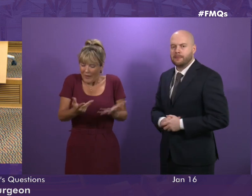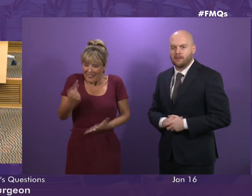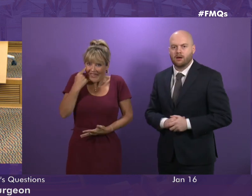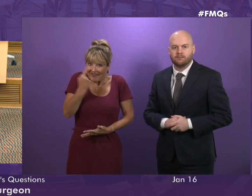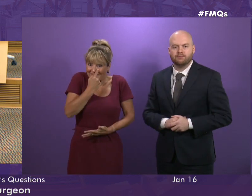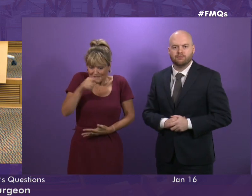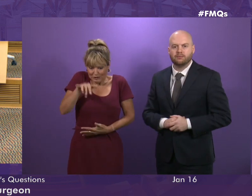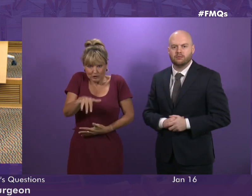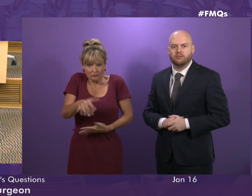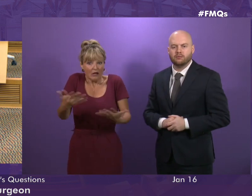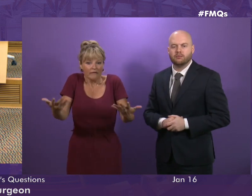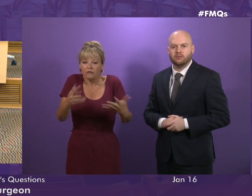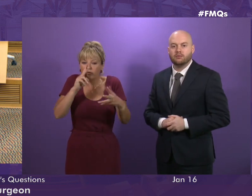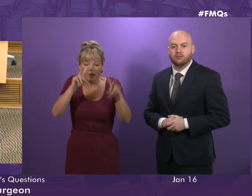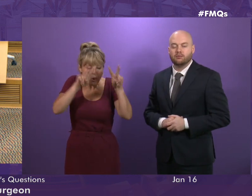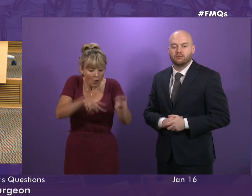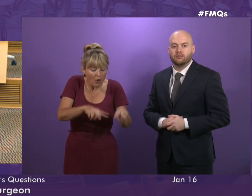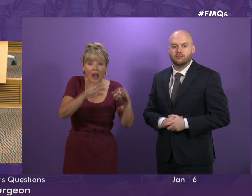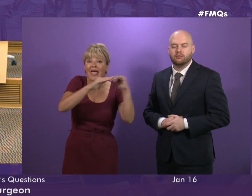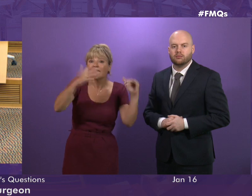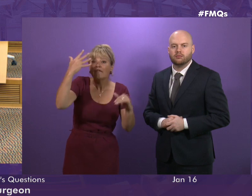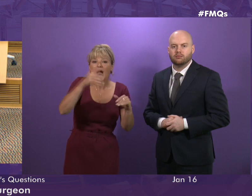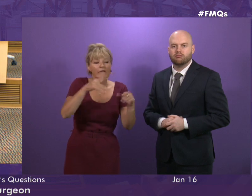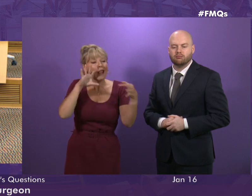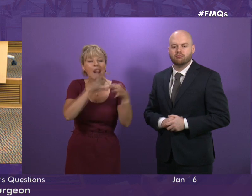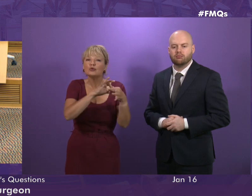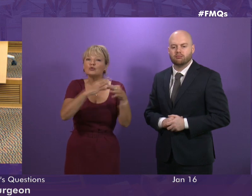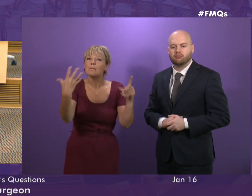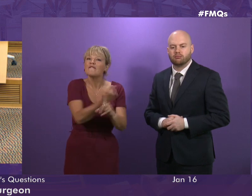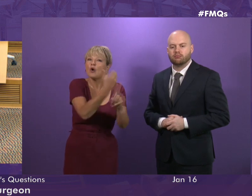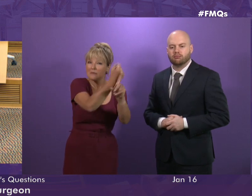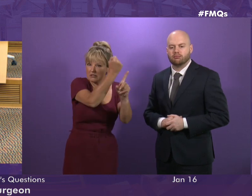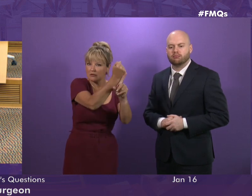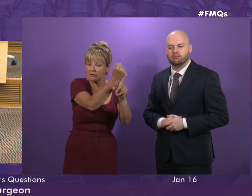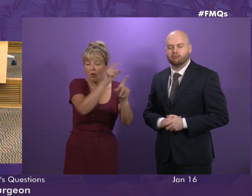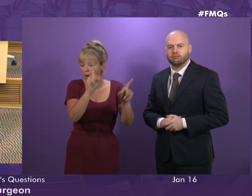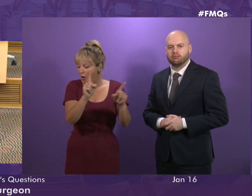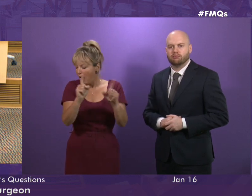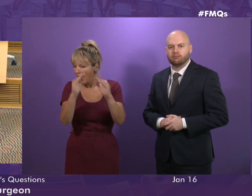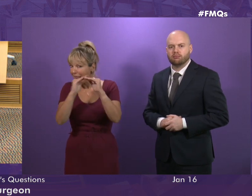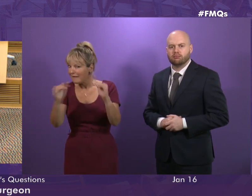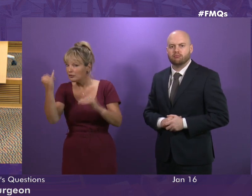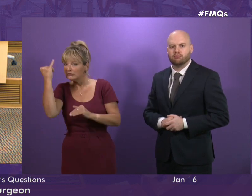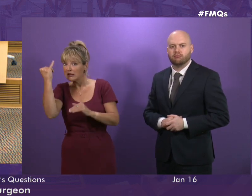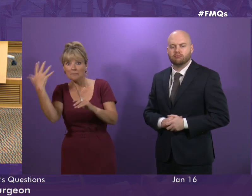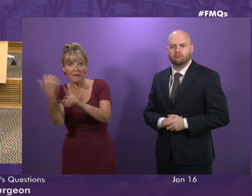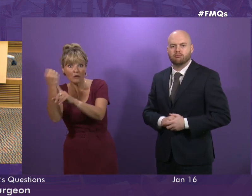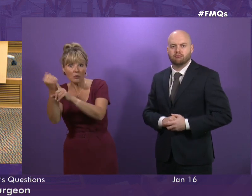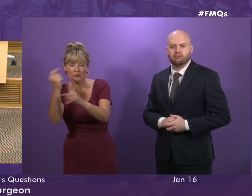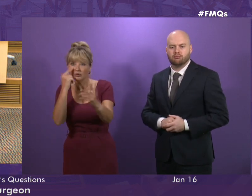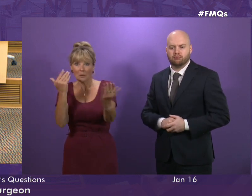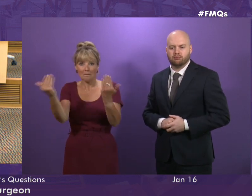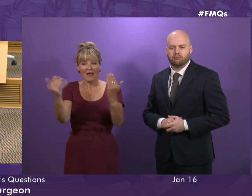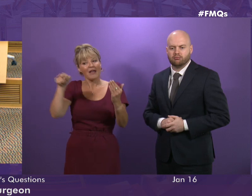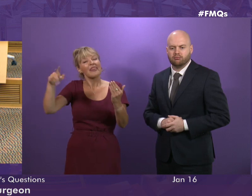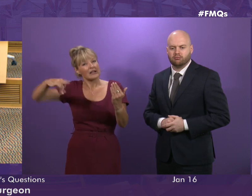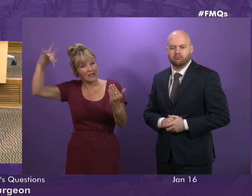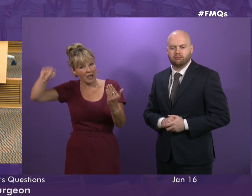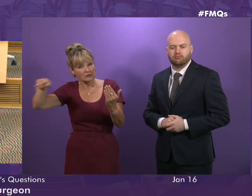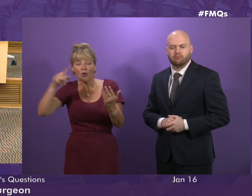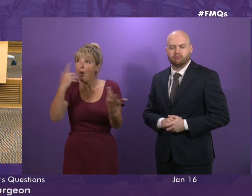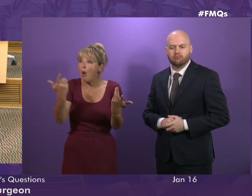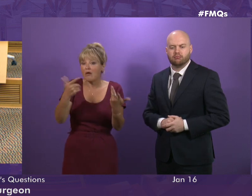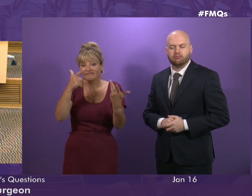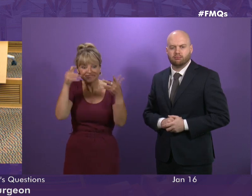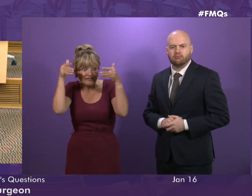at performance at level 5, at level 6—which of course is highers—or in terms of the